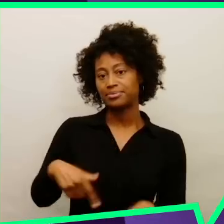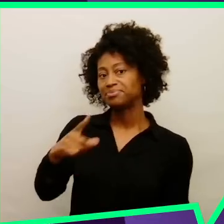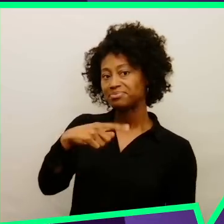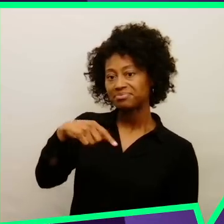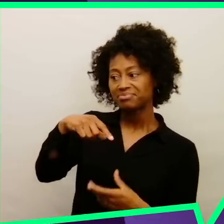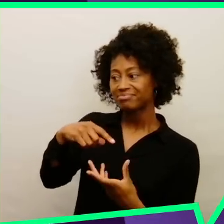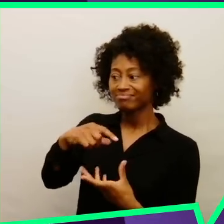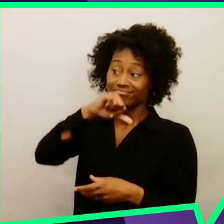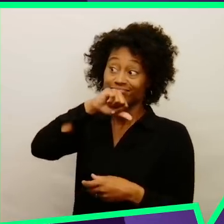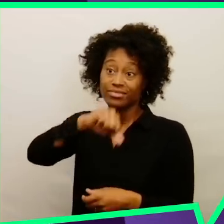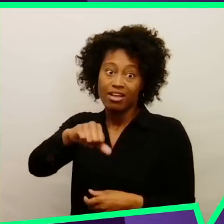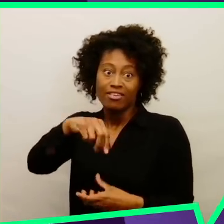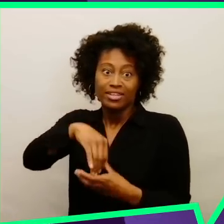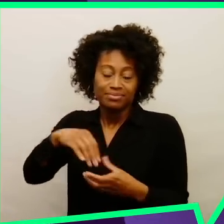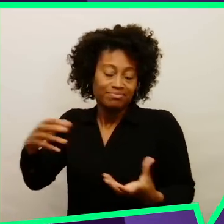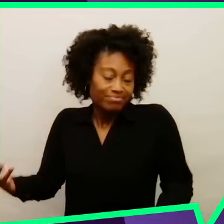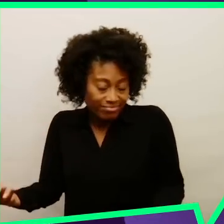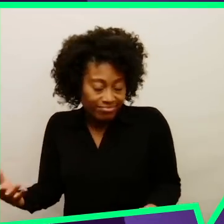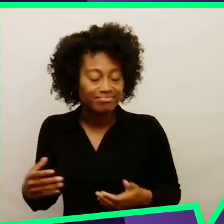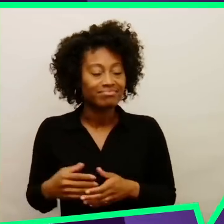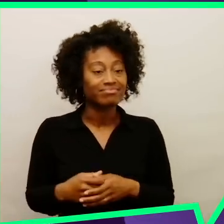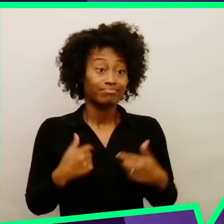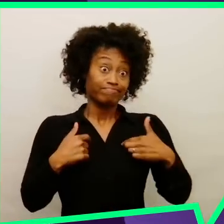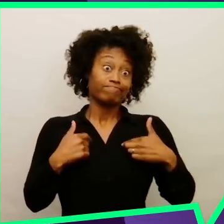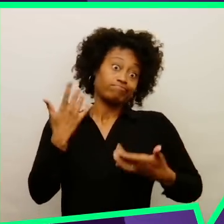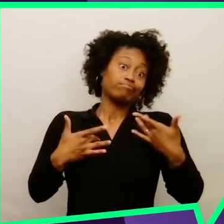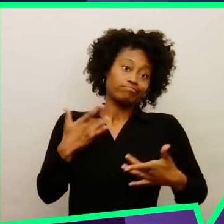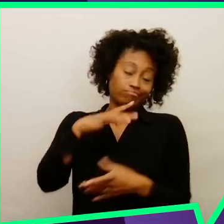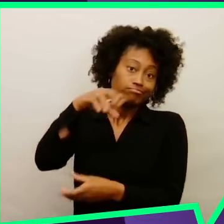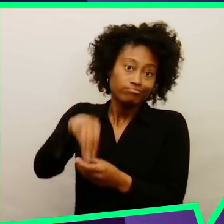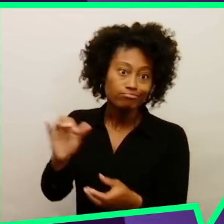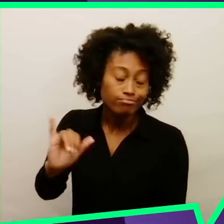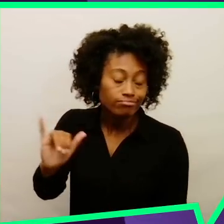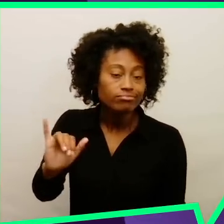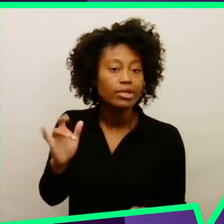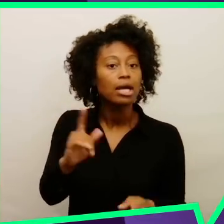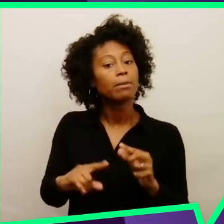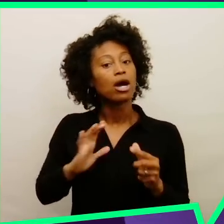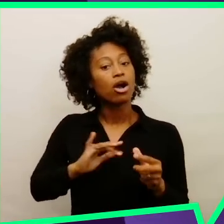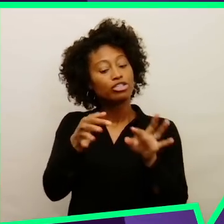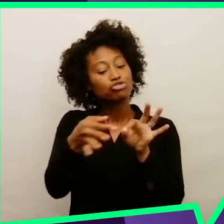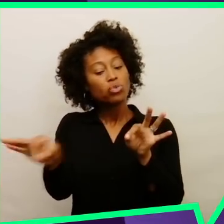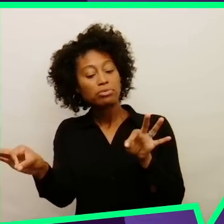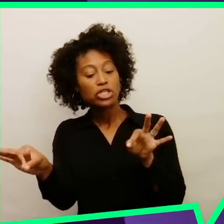a part of and that I am so excited to be a part of as well. And go to our description. You can find a place to donate there,